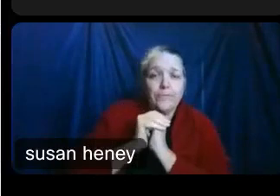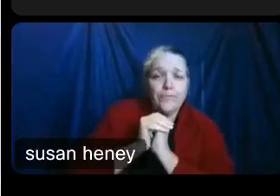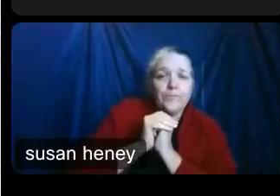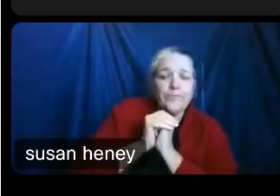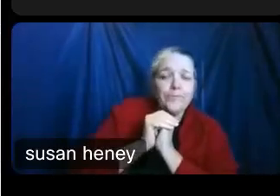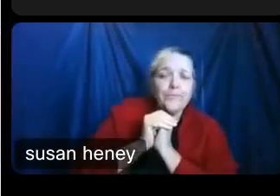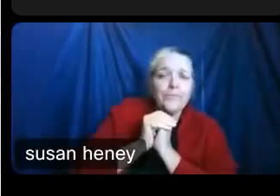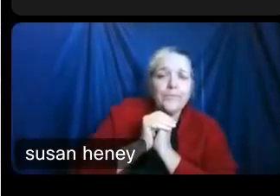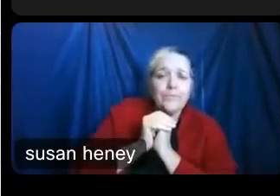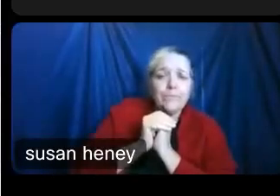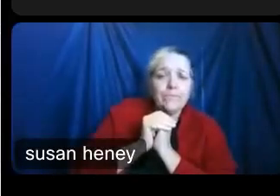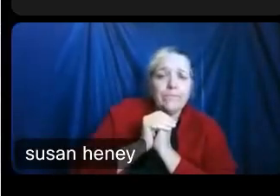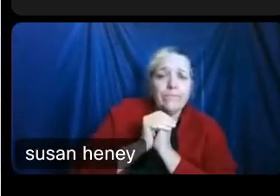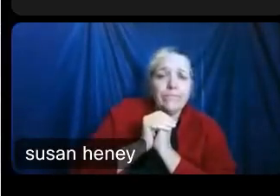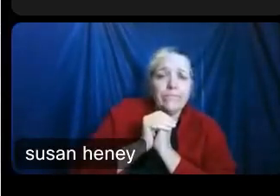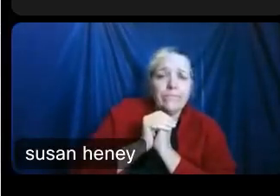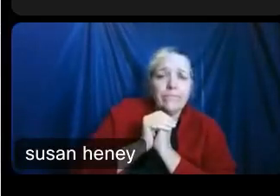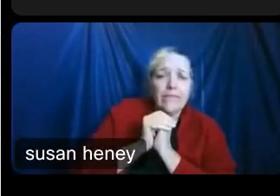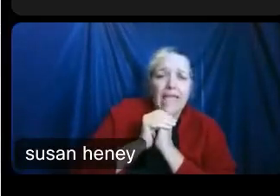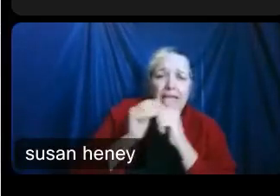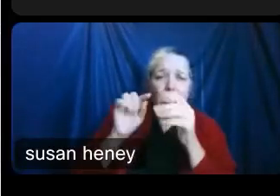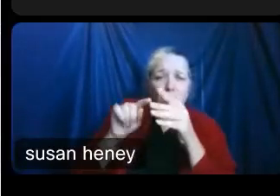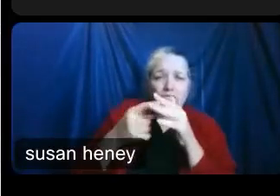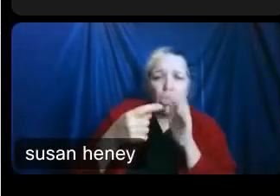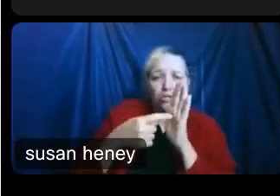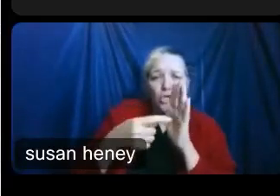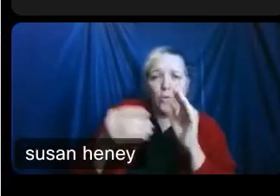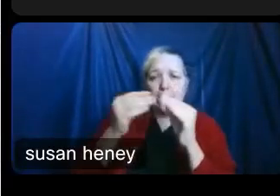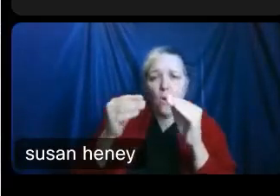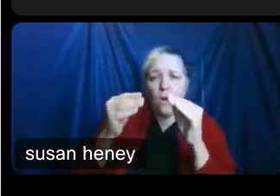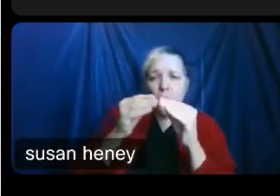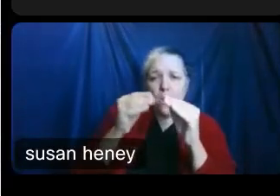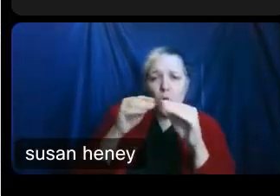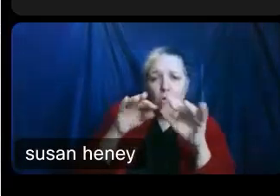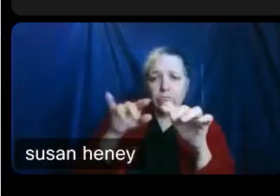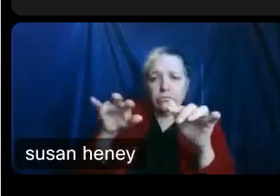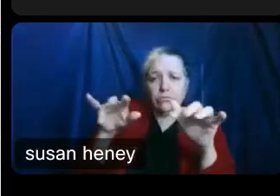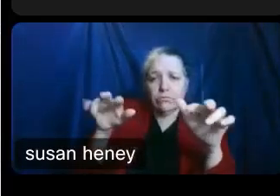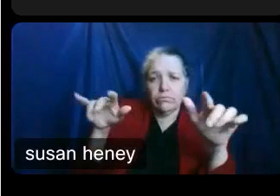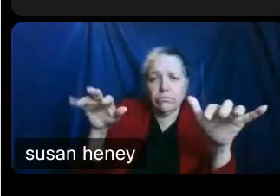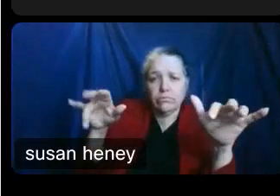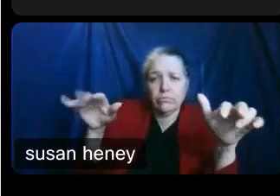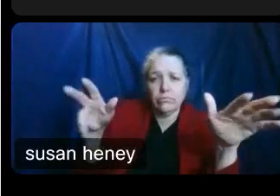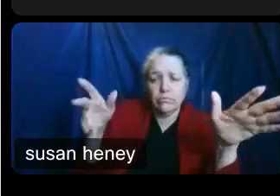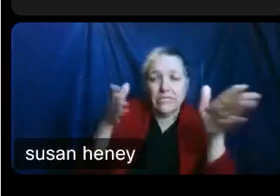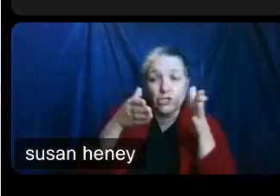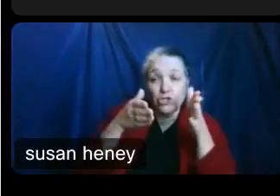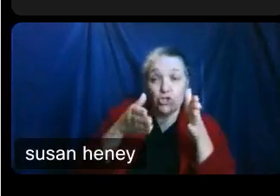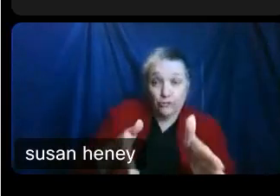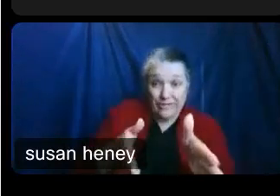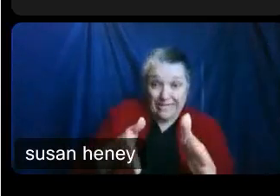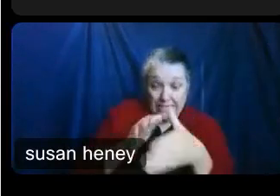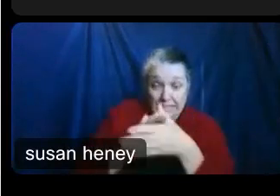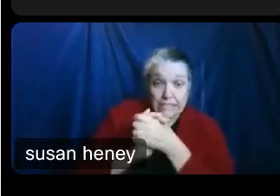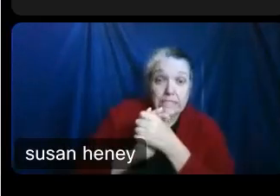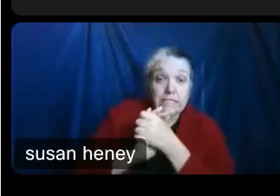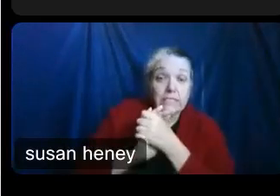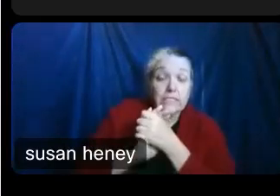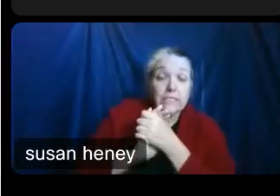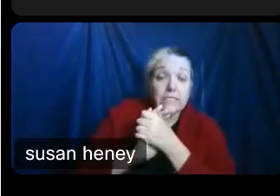will start populating with some street names, we get that granular down here. And so, the